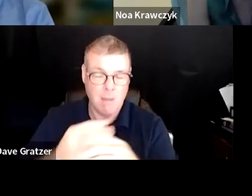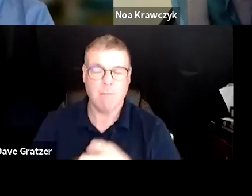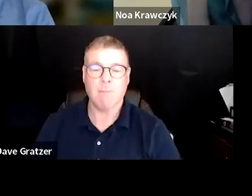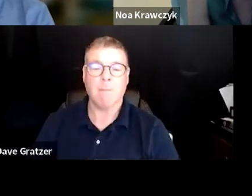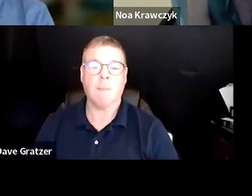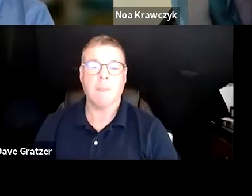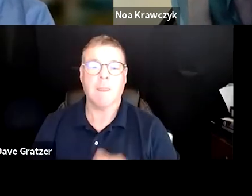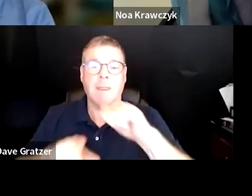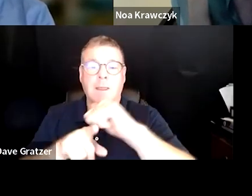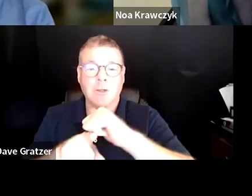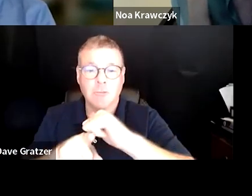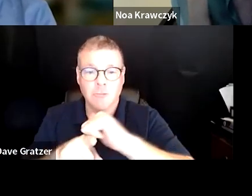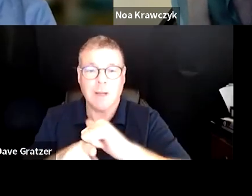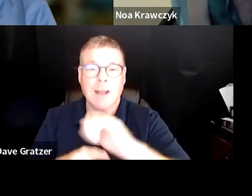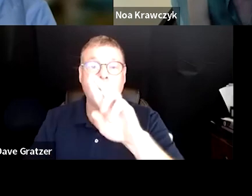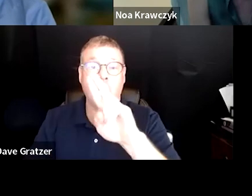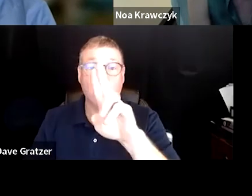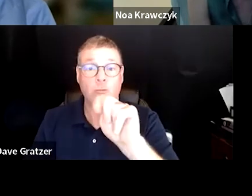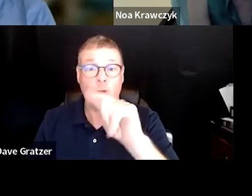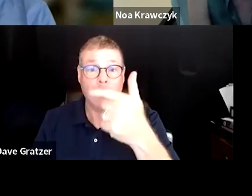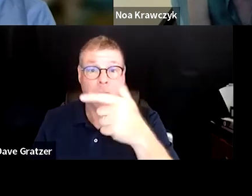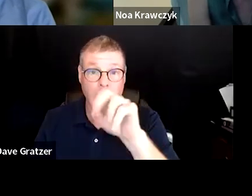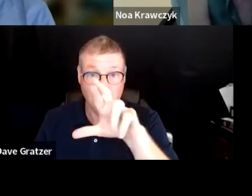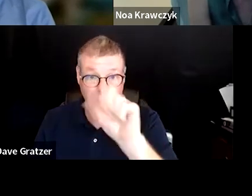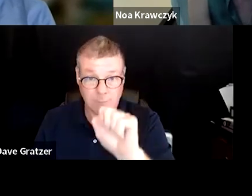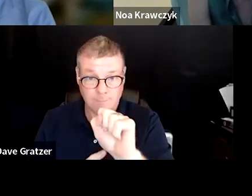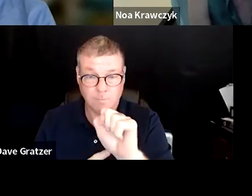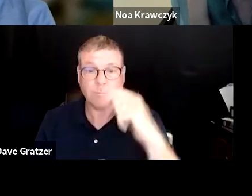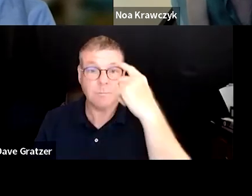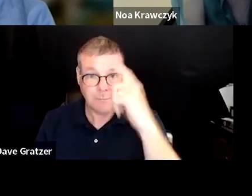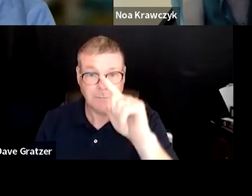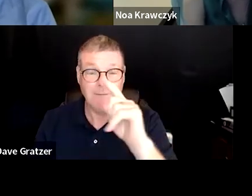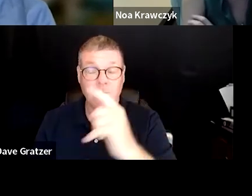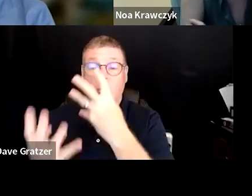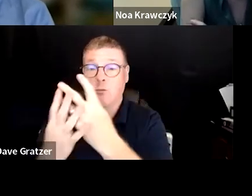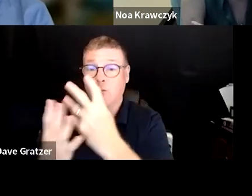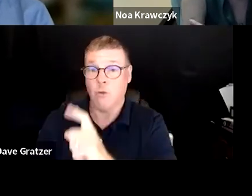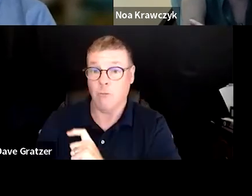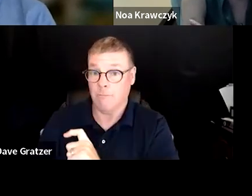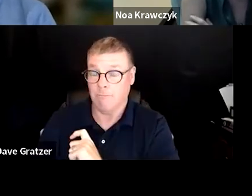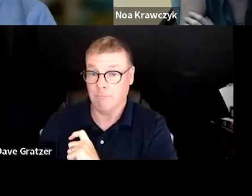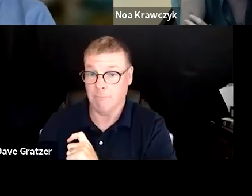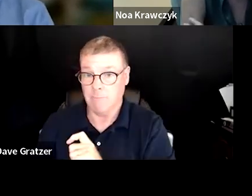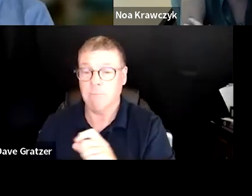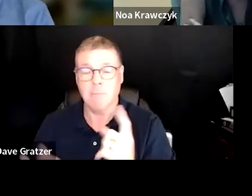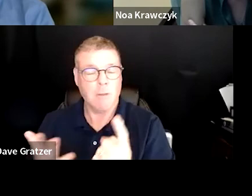the training done by Rutgers University for the corrections officer, which is throughout all jails,